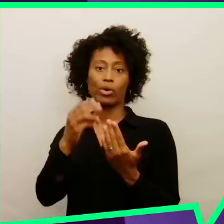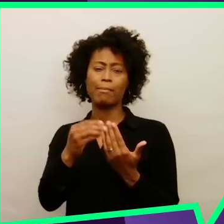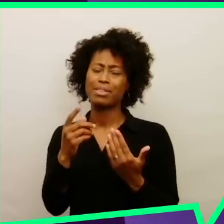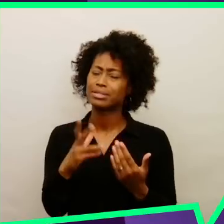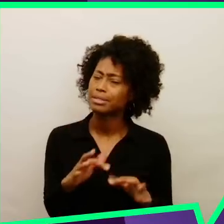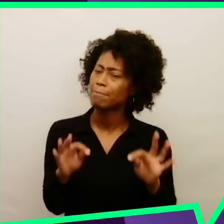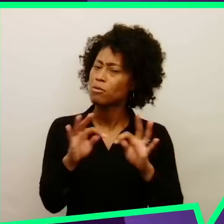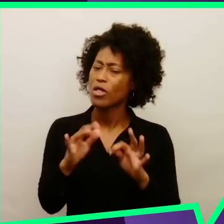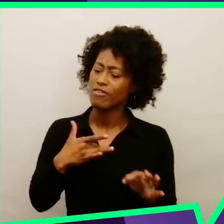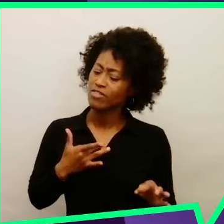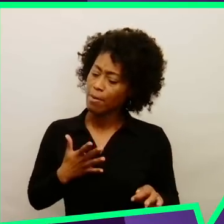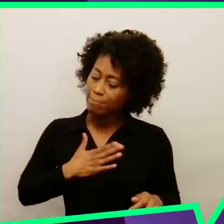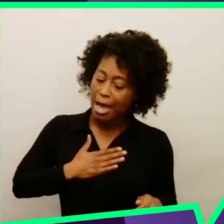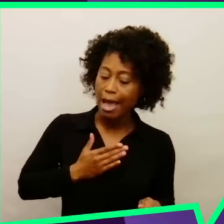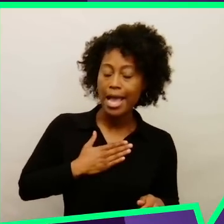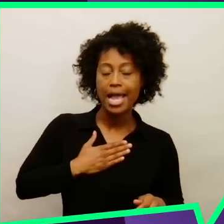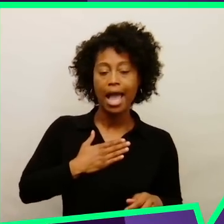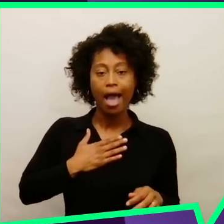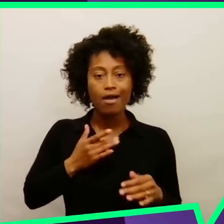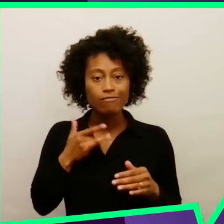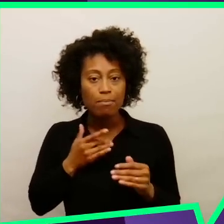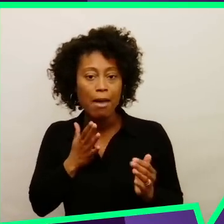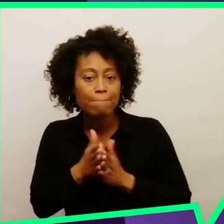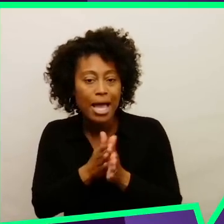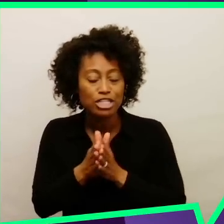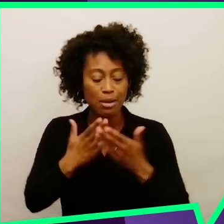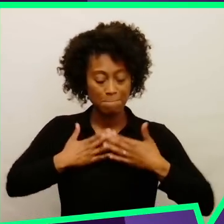own, that they're passionate about, that they want to see thrive.